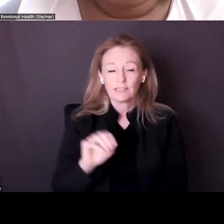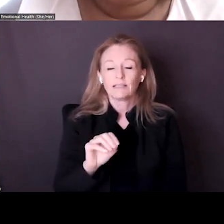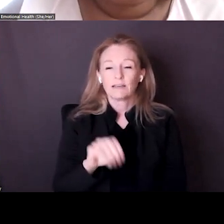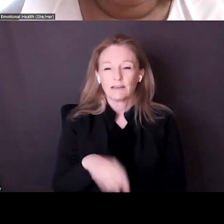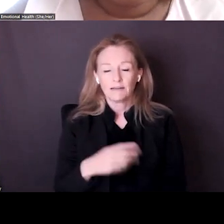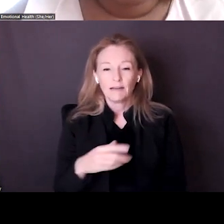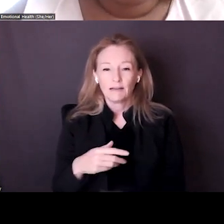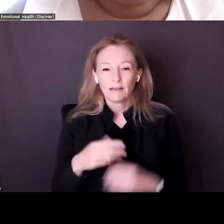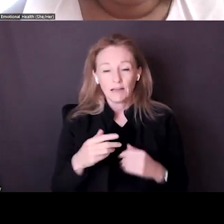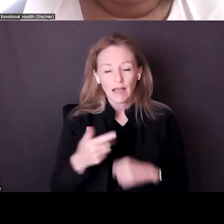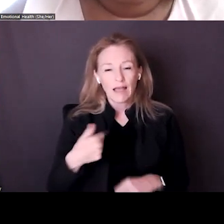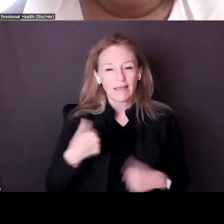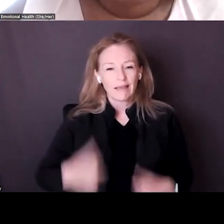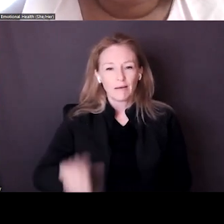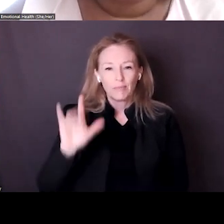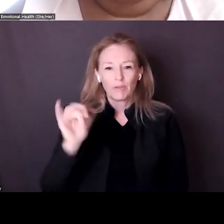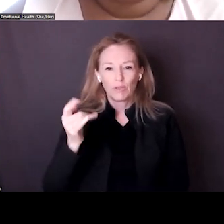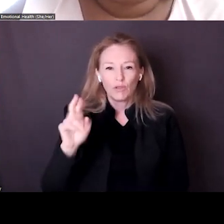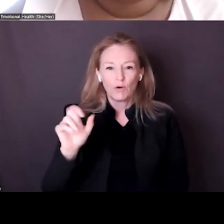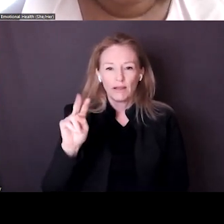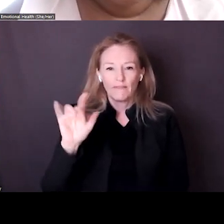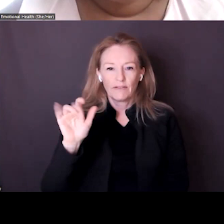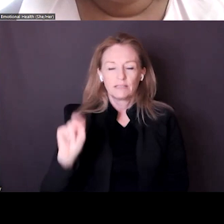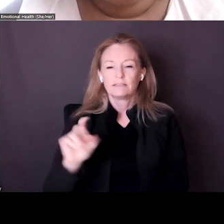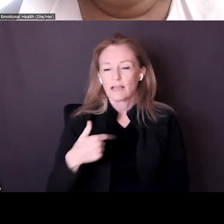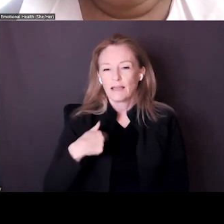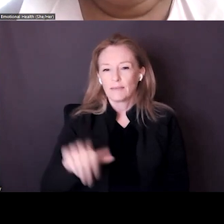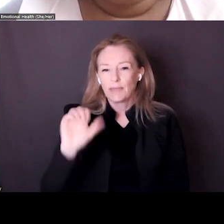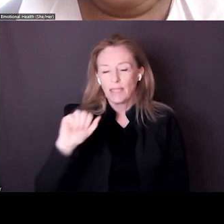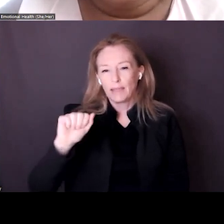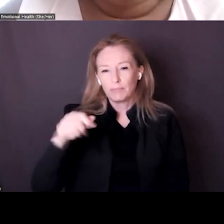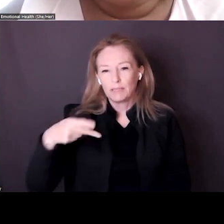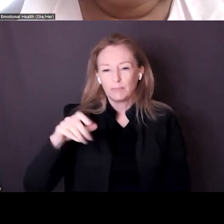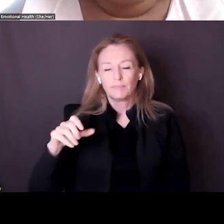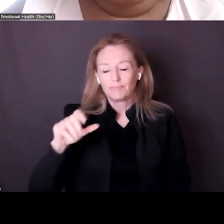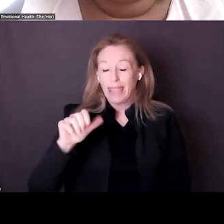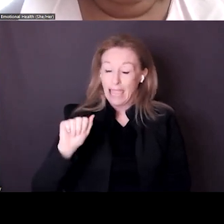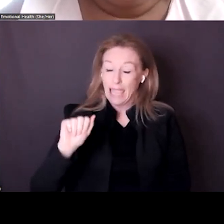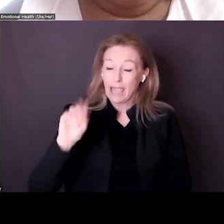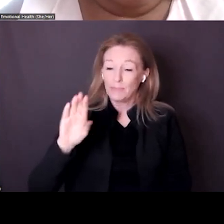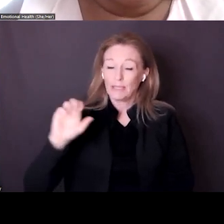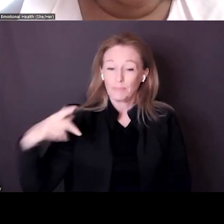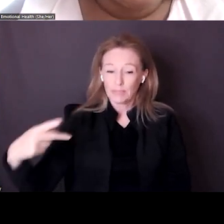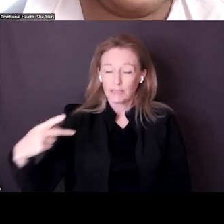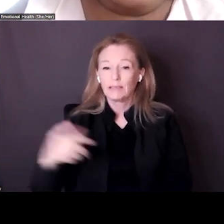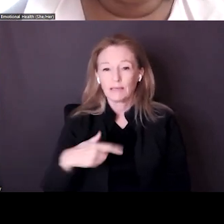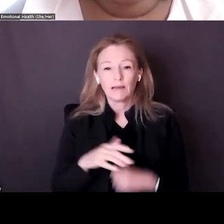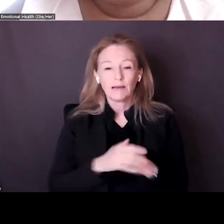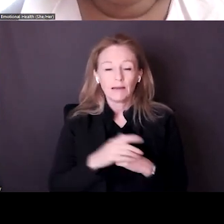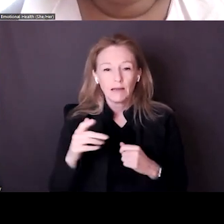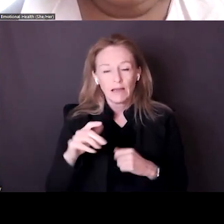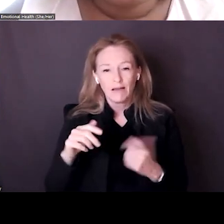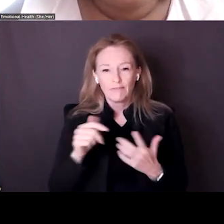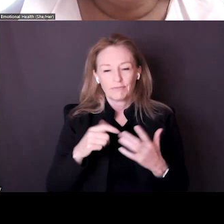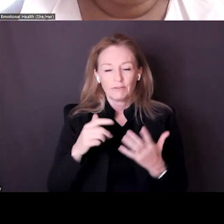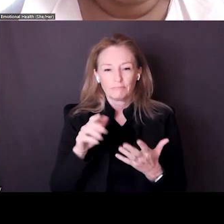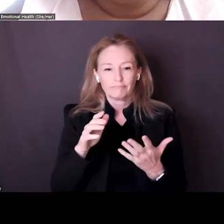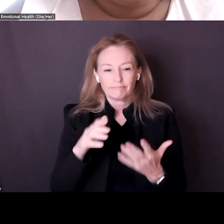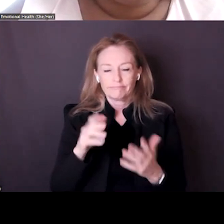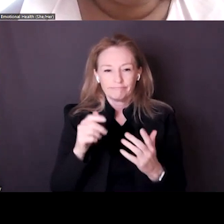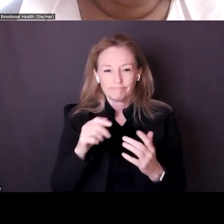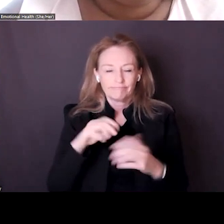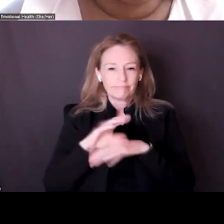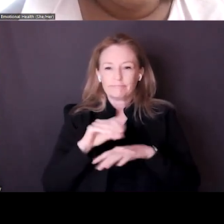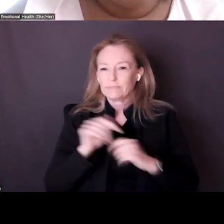EVANS. I AM WITH VIBRANT AND PUBLIC AFFAIRS. TODAY WE HAVE A GREAT PRESENTATION FOR YOU